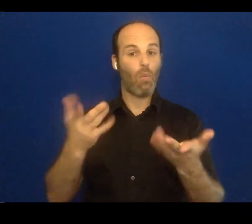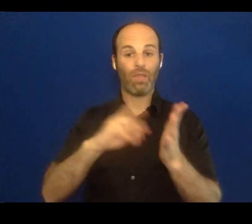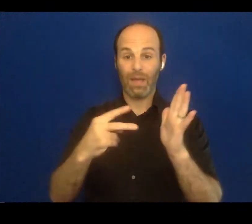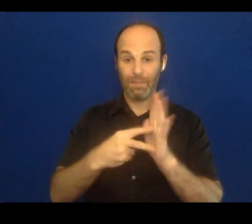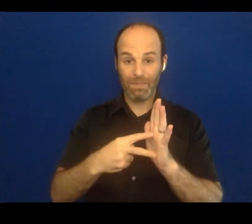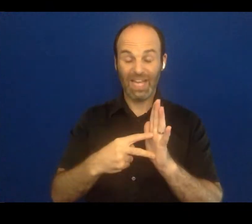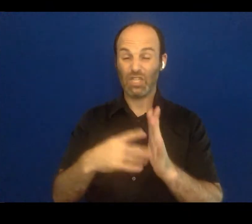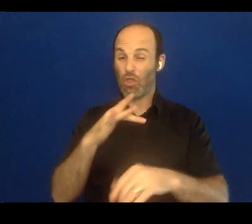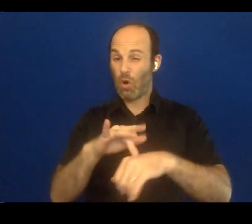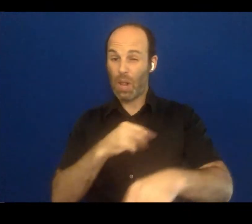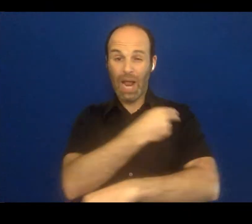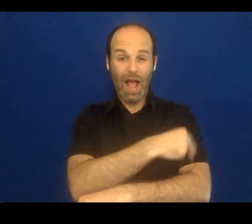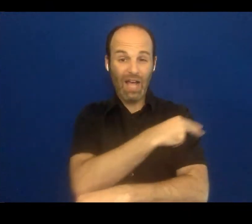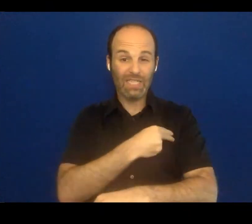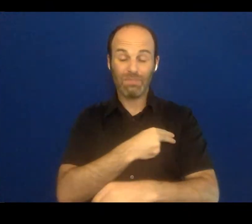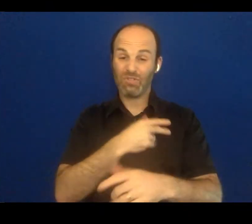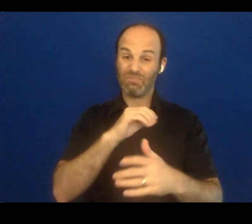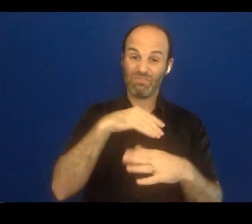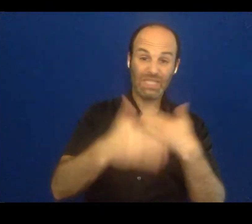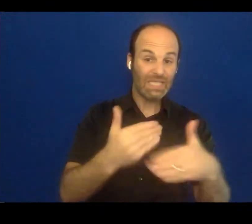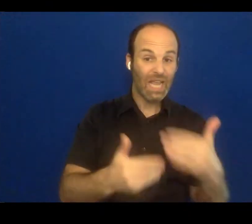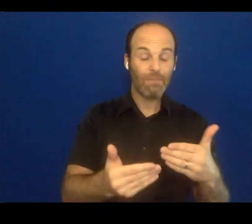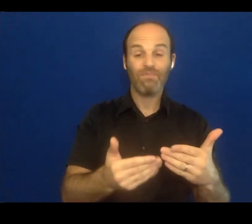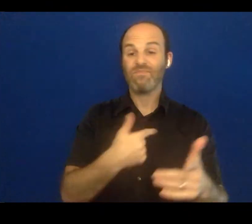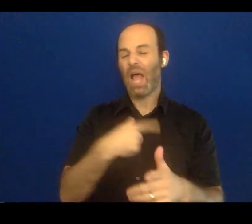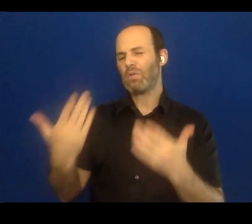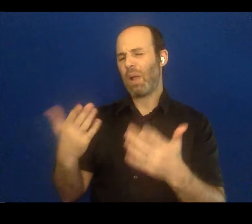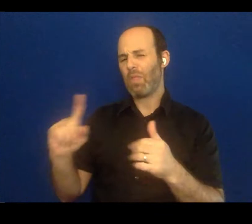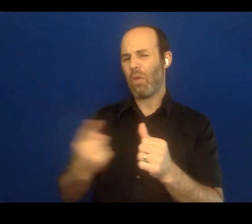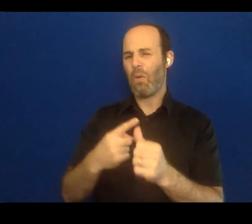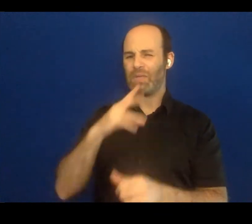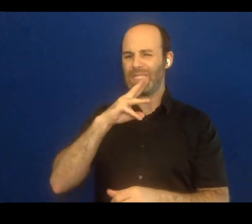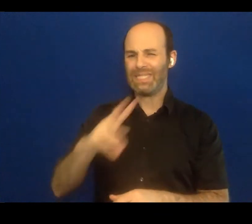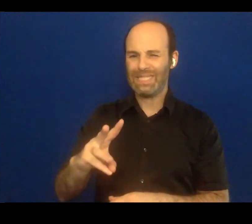MY PARENTS WERE OPEN WHAT RELATED TO THAT.